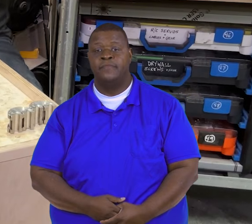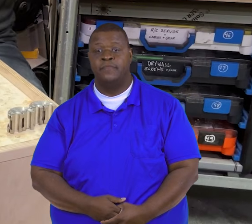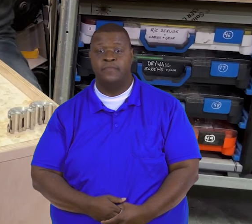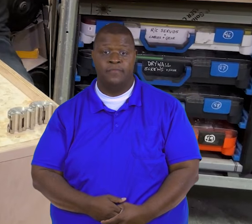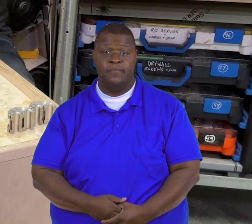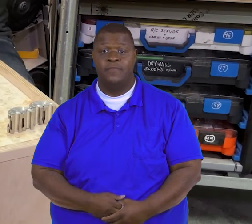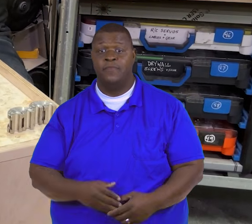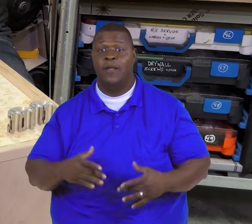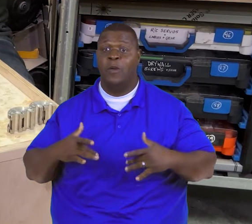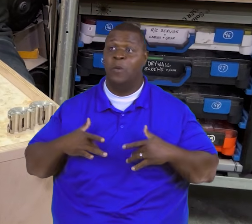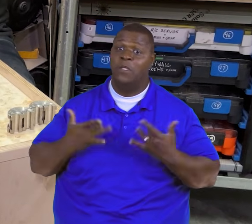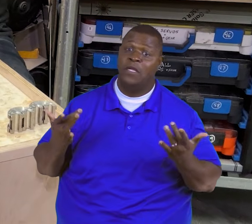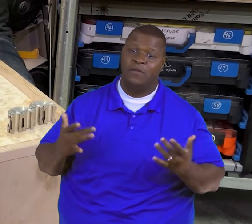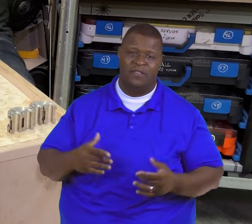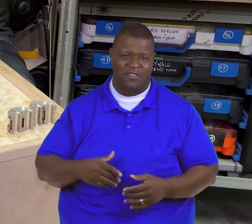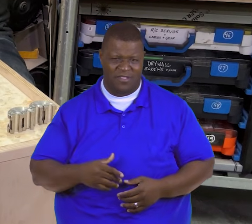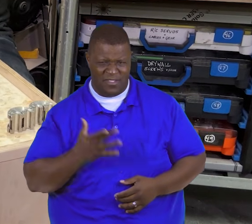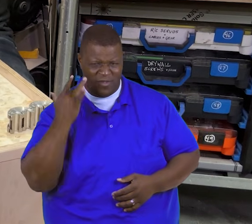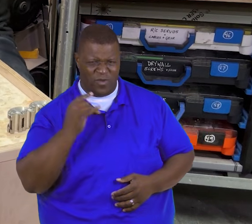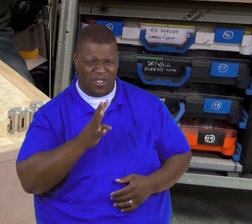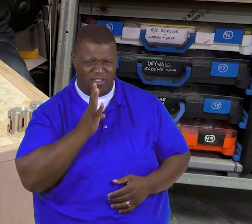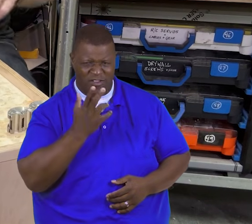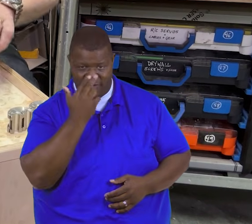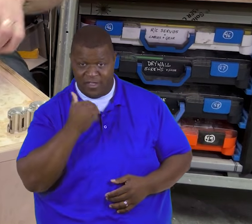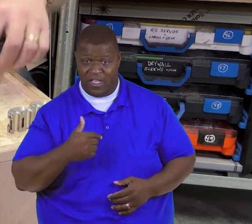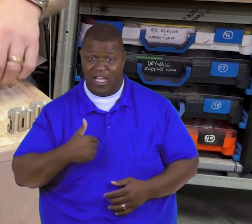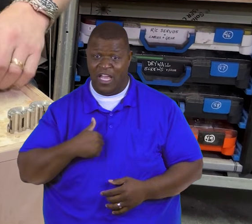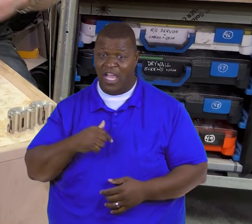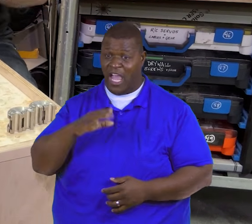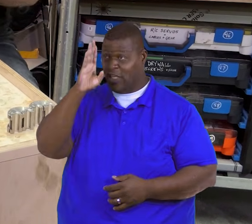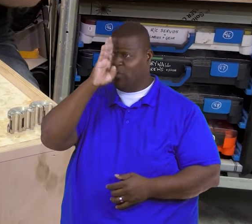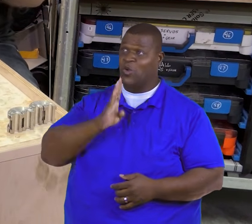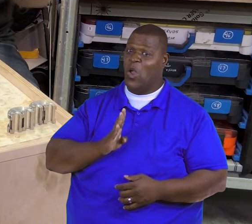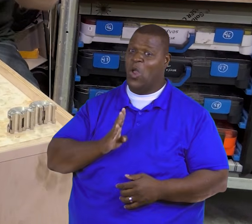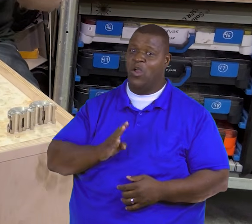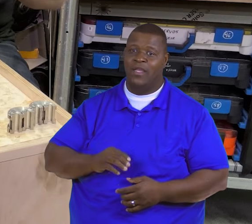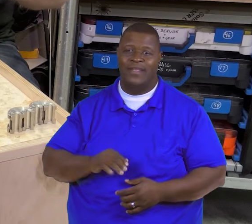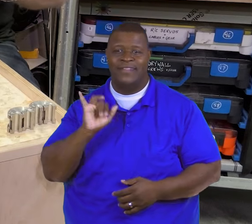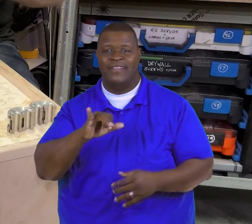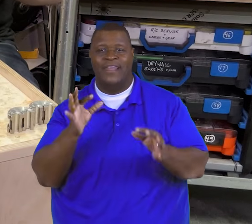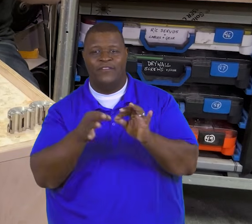"Yes?" "How come you talk that way?" "I had a stroke." One of the great lines from "The Simpsons."